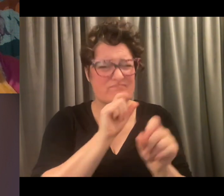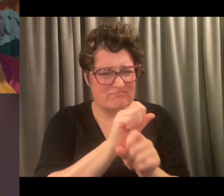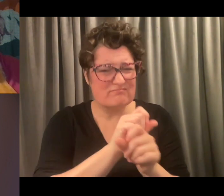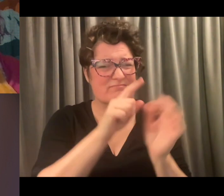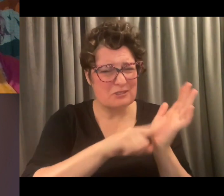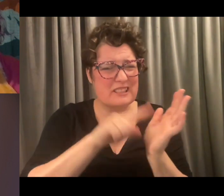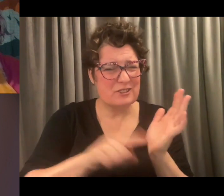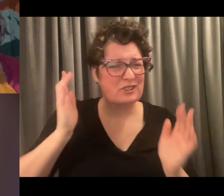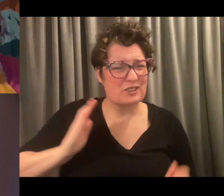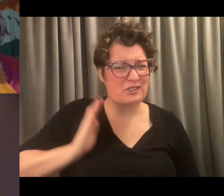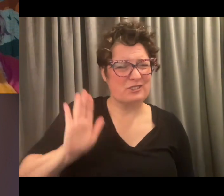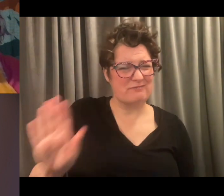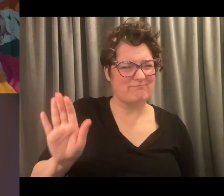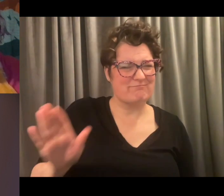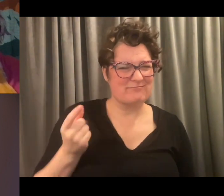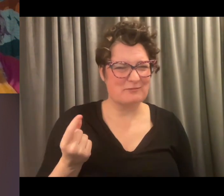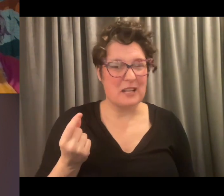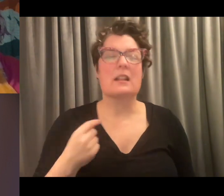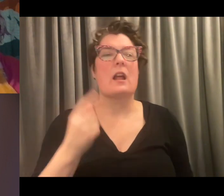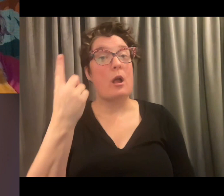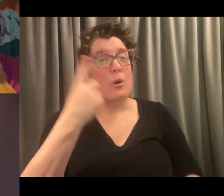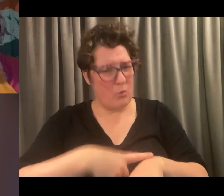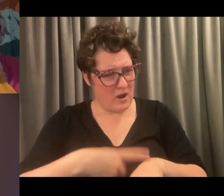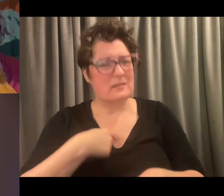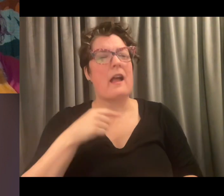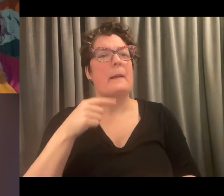I went and one time I went in New York, I went to an exhibit about Jewish